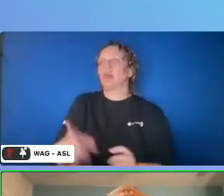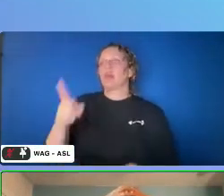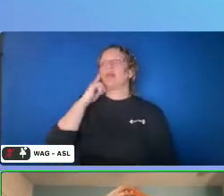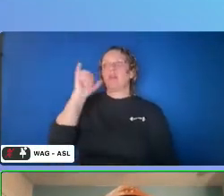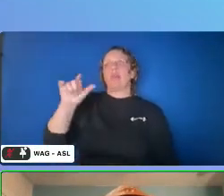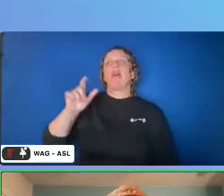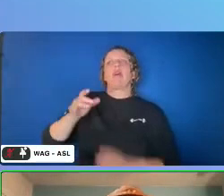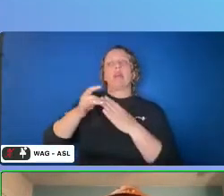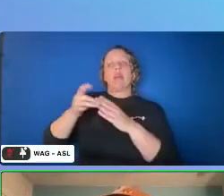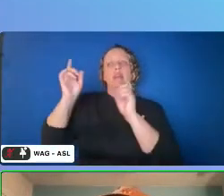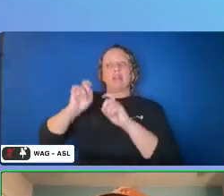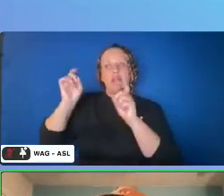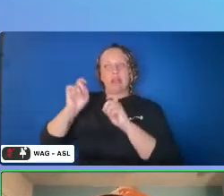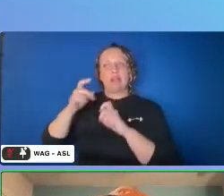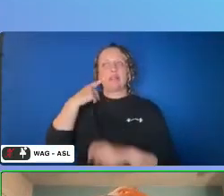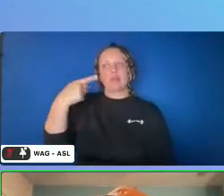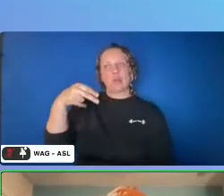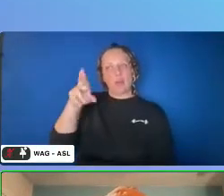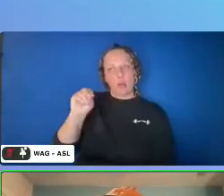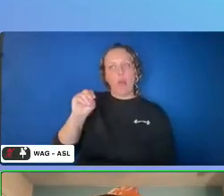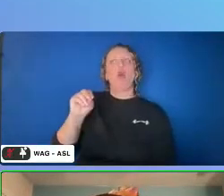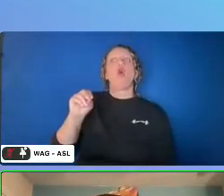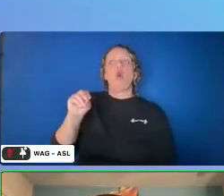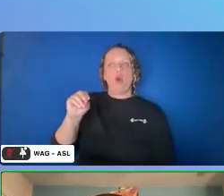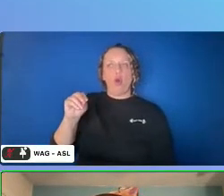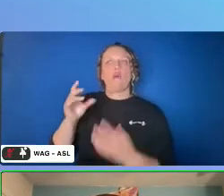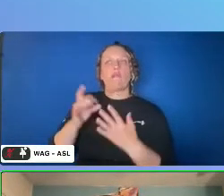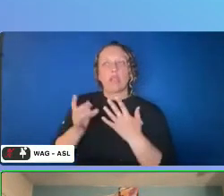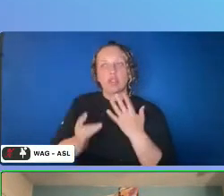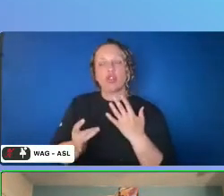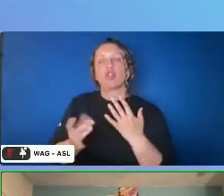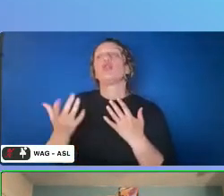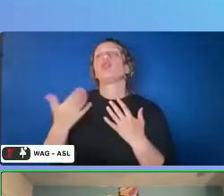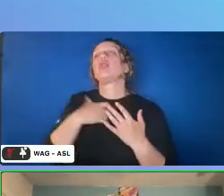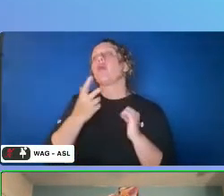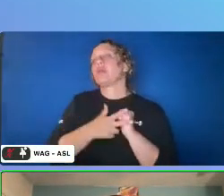which are pro features, I have to save my test. So I'm gonna give it a name,